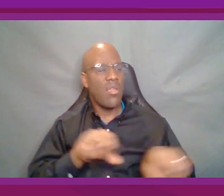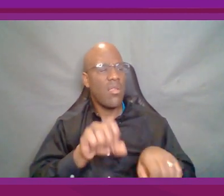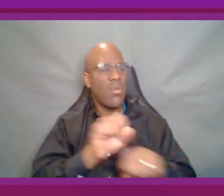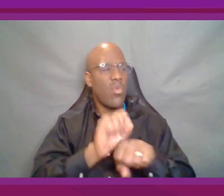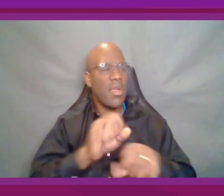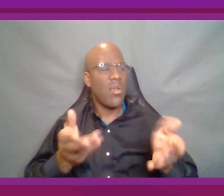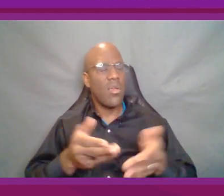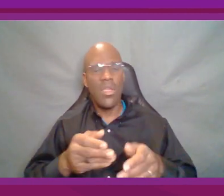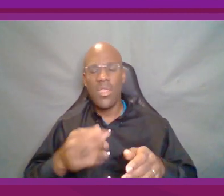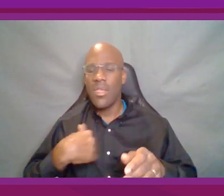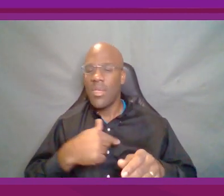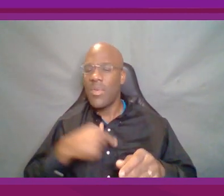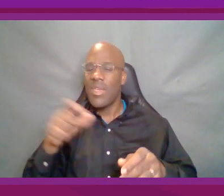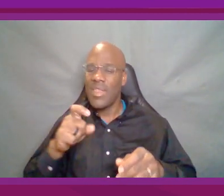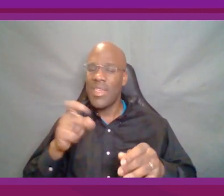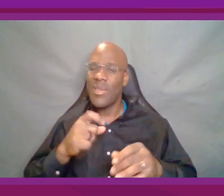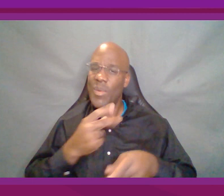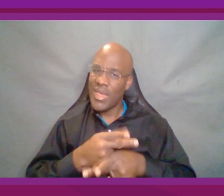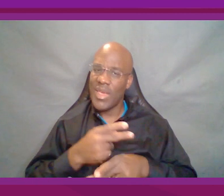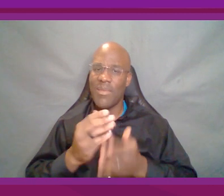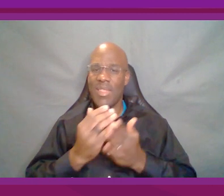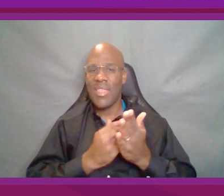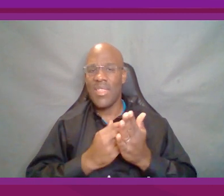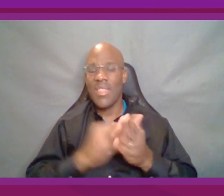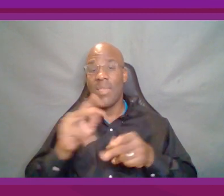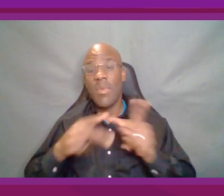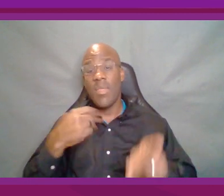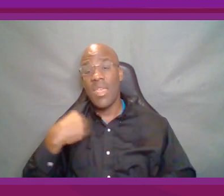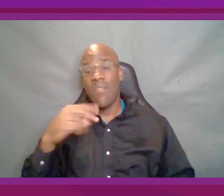and we do have to hold those lessons because we've learned so much. People with disabilities